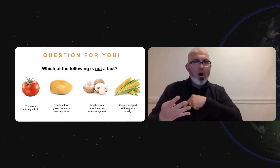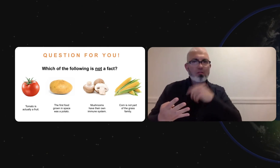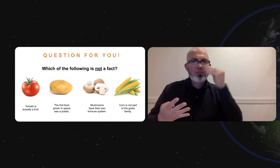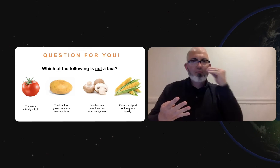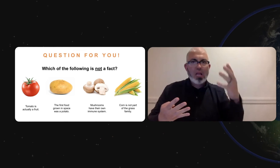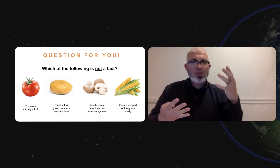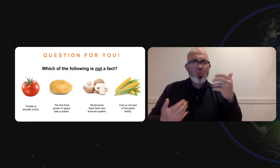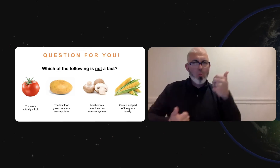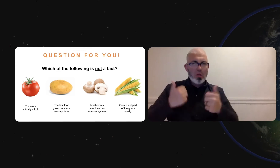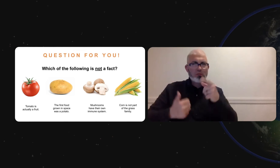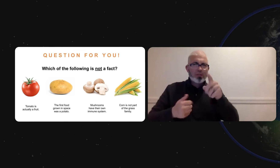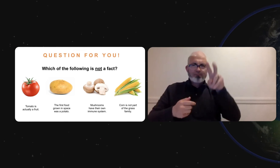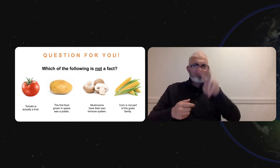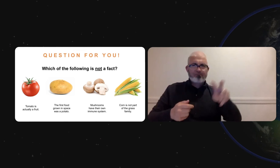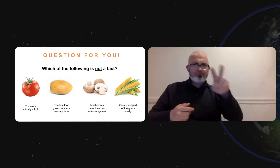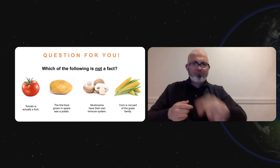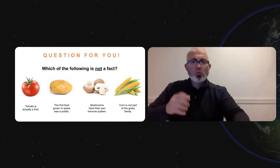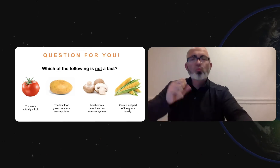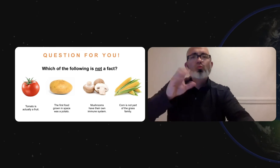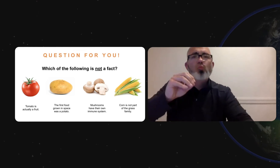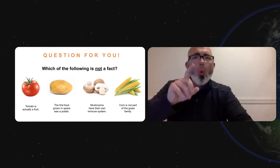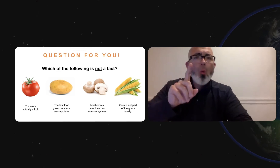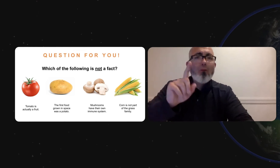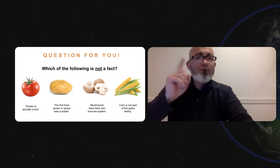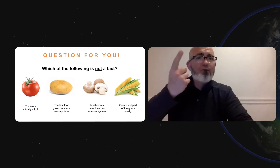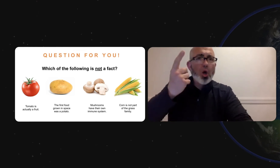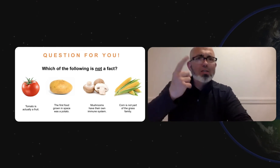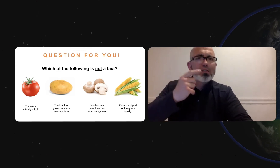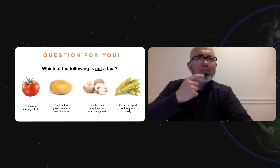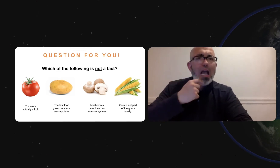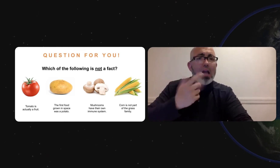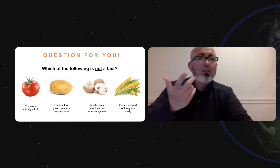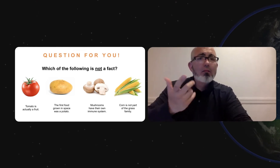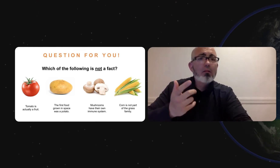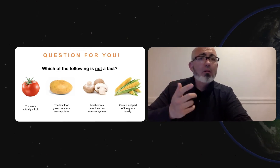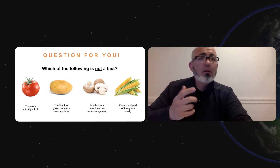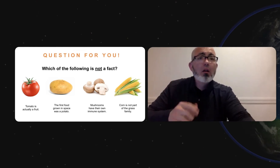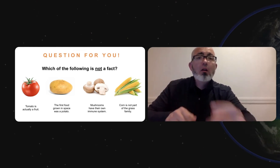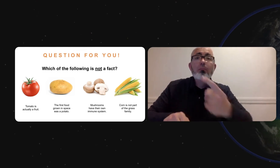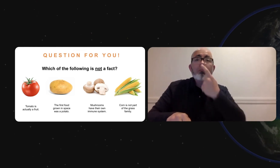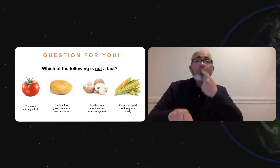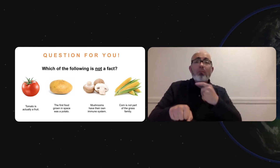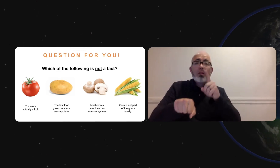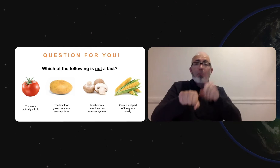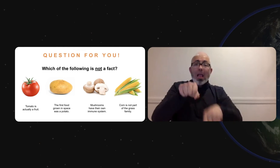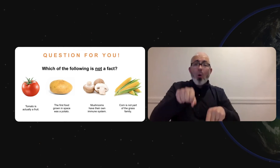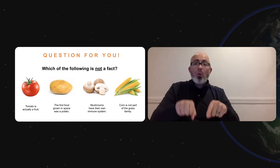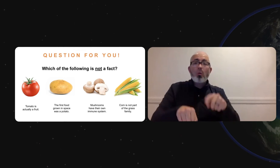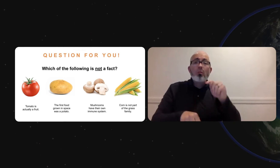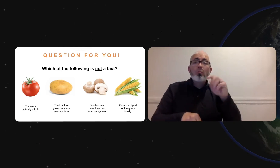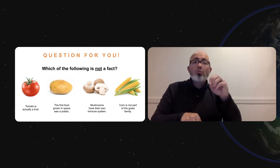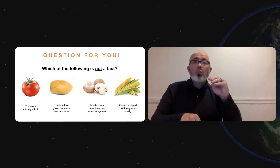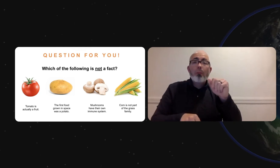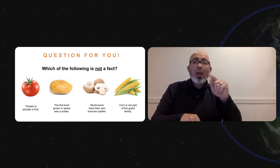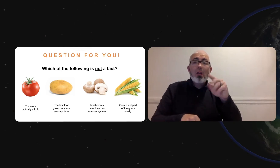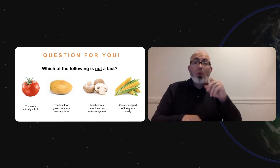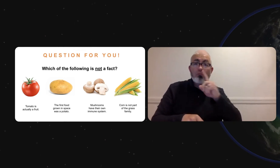Your job is to figure out which is false, not a fact.